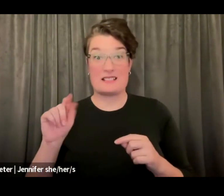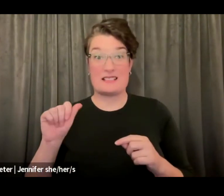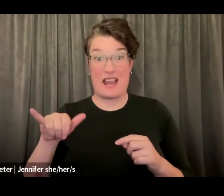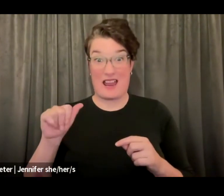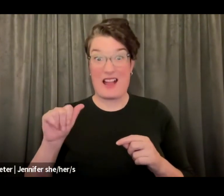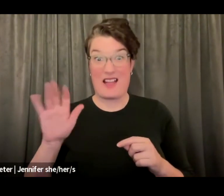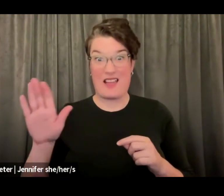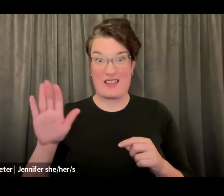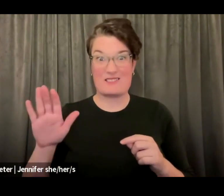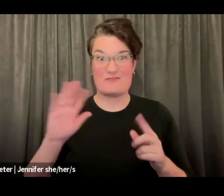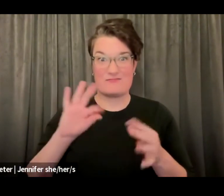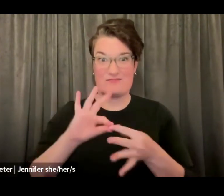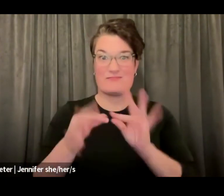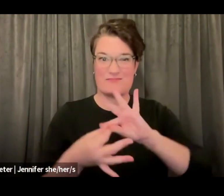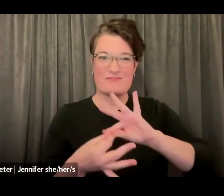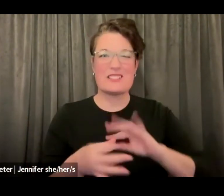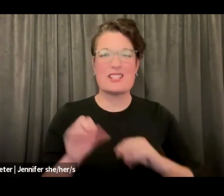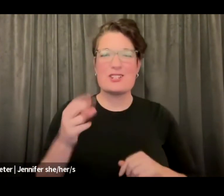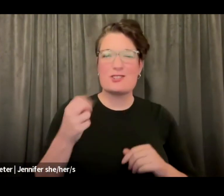She began to contract.